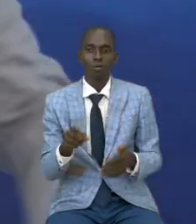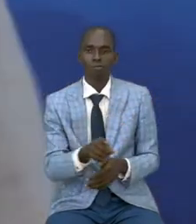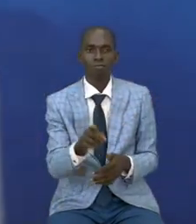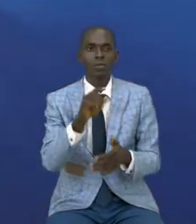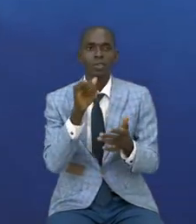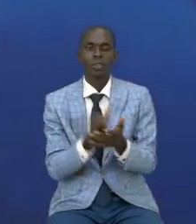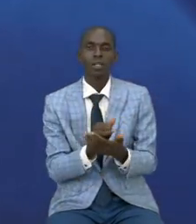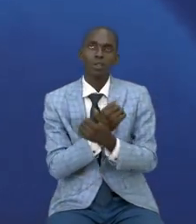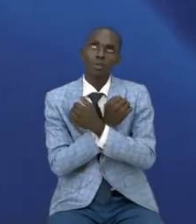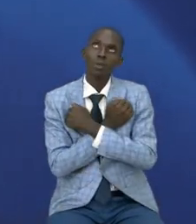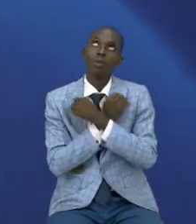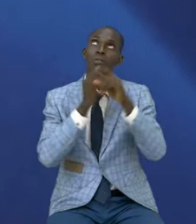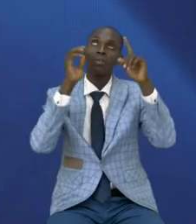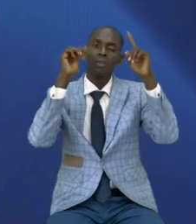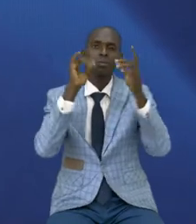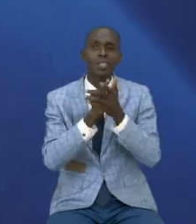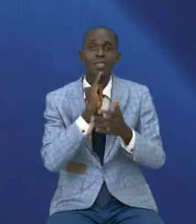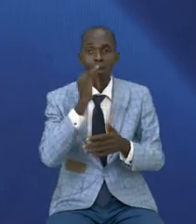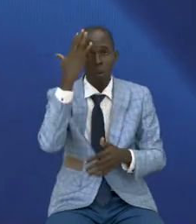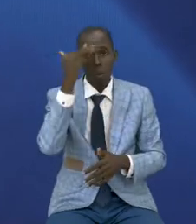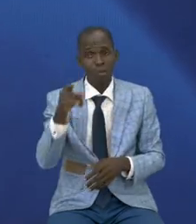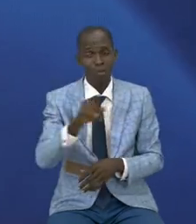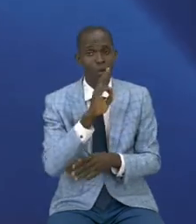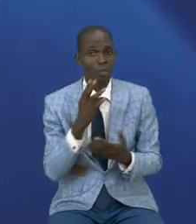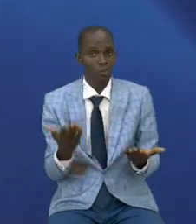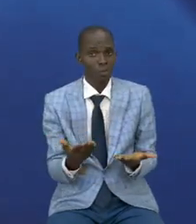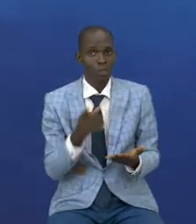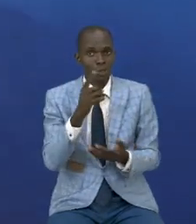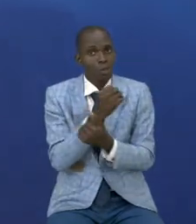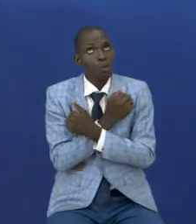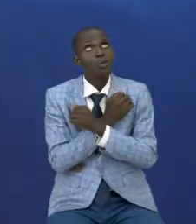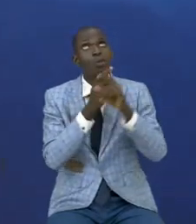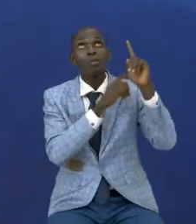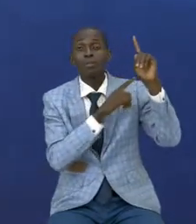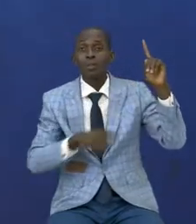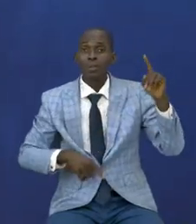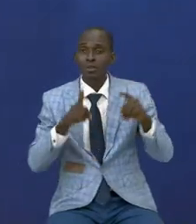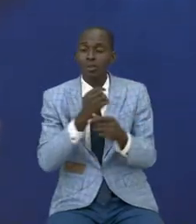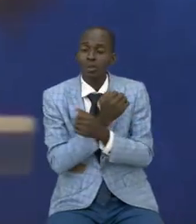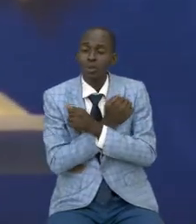that love him that's why you are here you love him you love the mention of his name